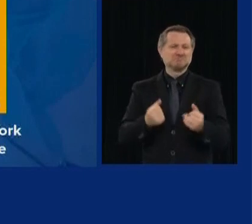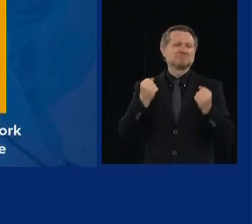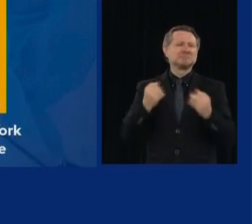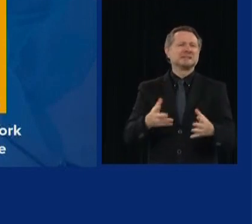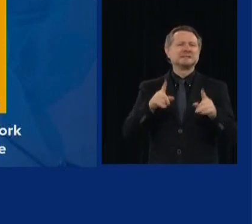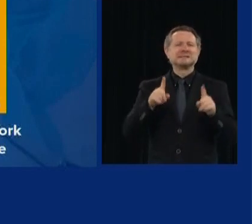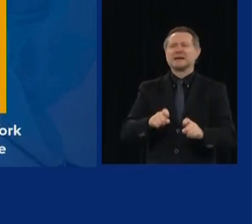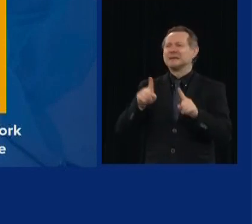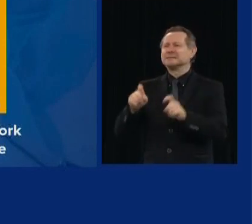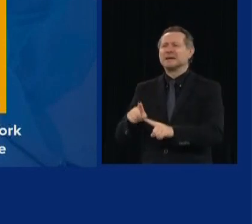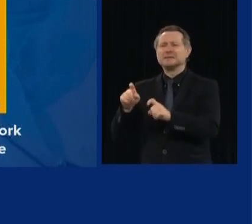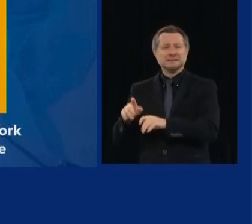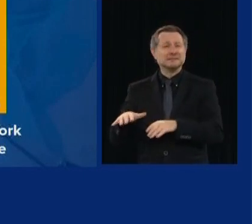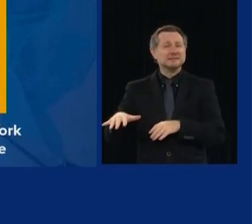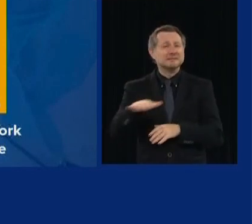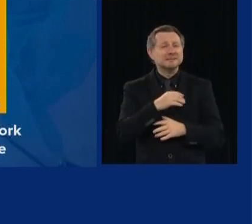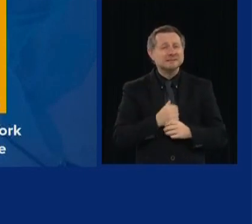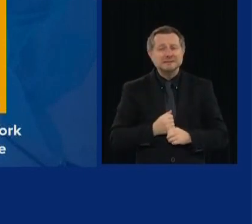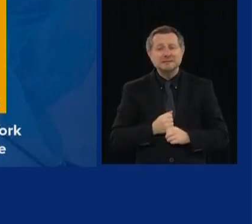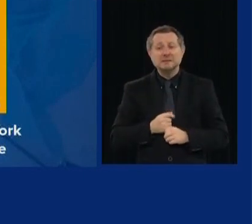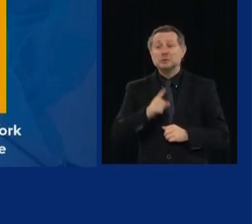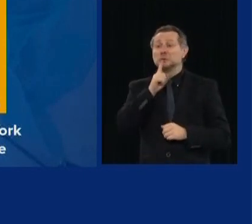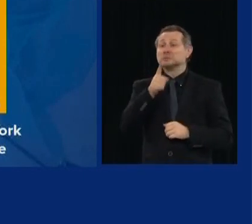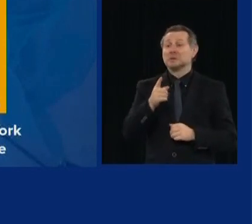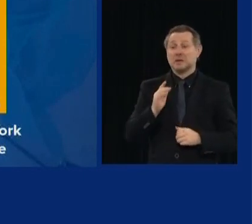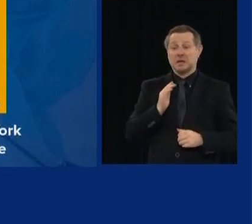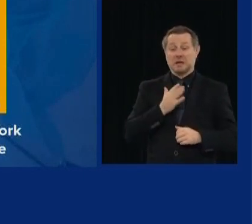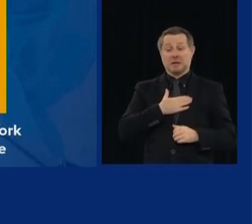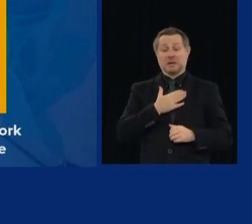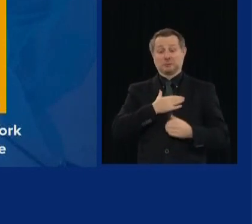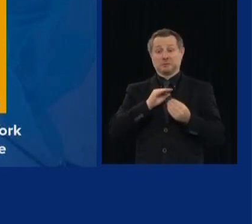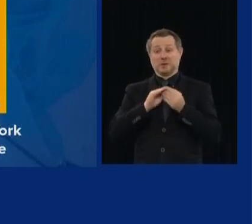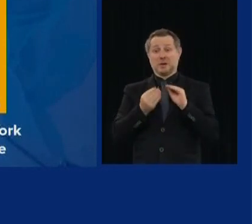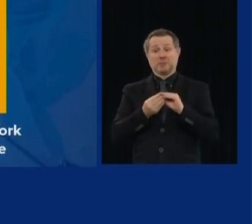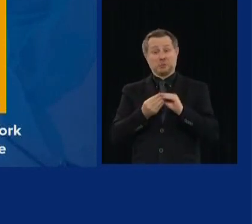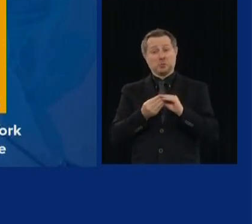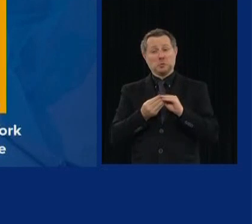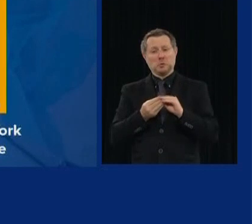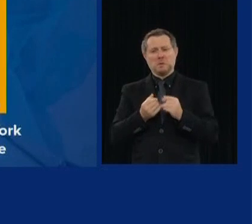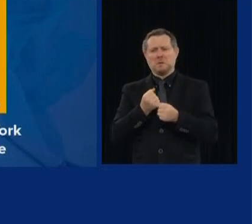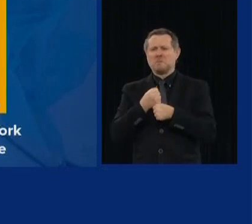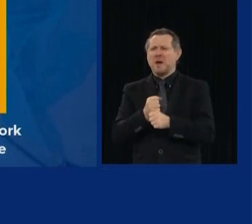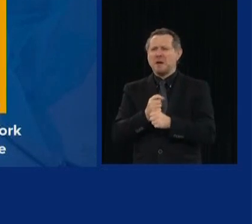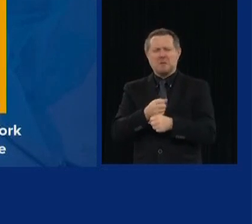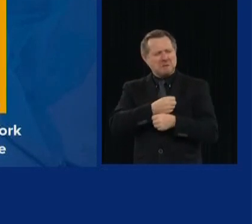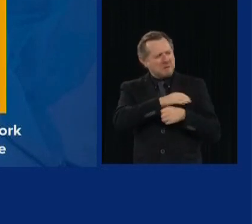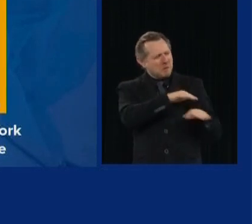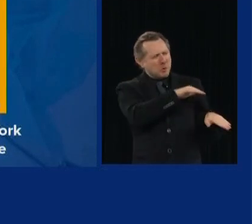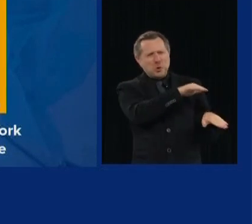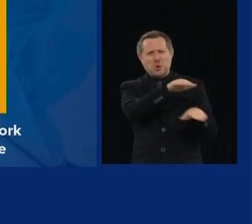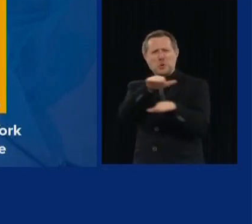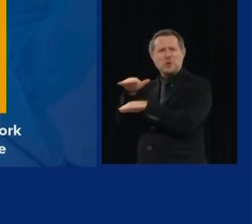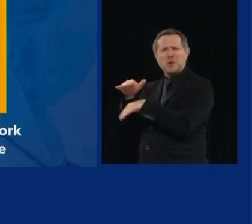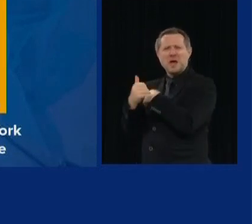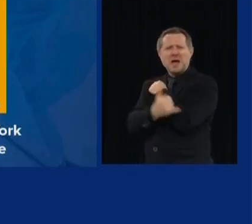SO, WE NOW HAVE A REALLY SIGNIFICANT NUMBER OF TESTS THAT WE CAN DO.